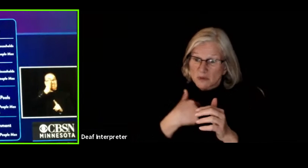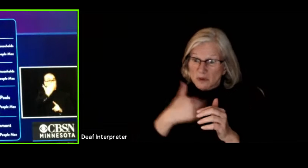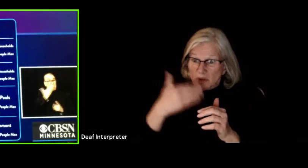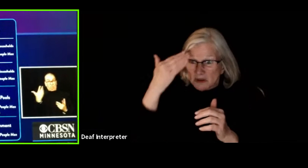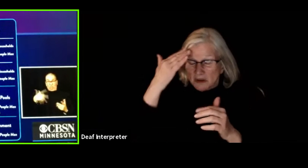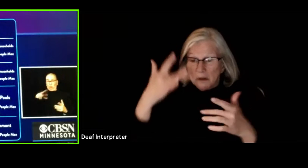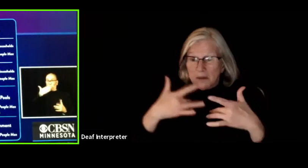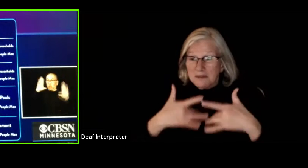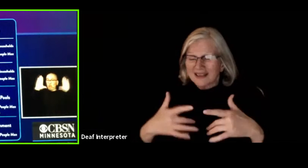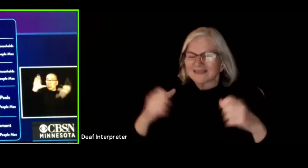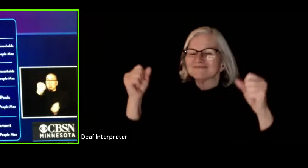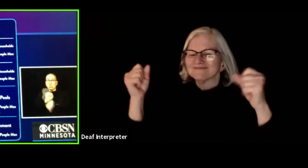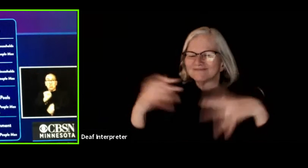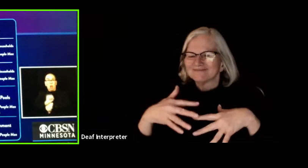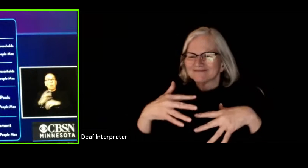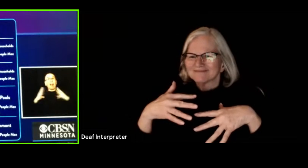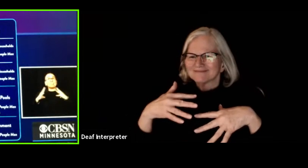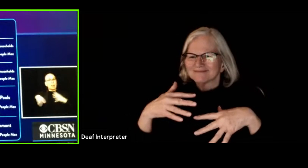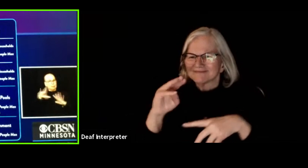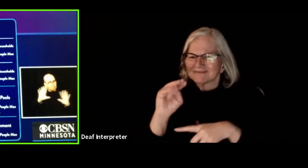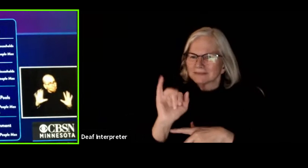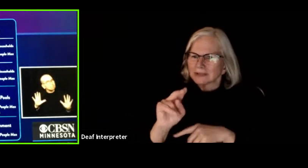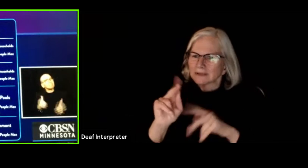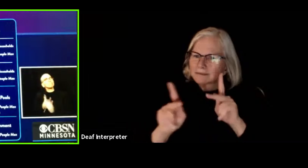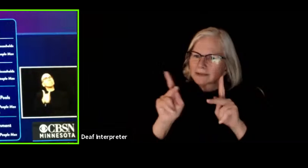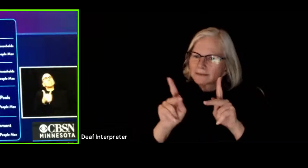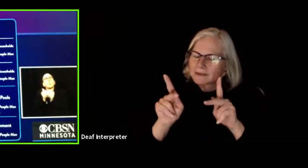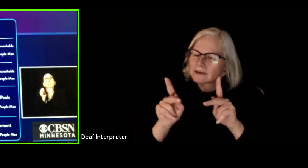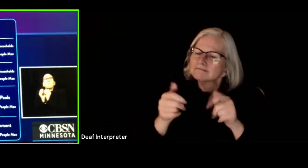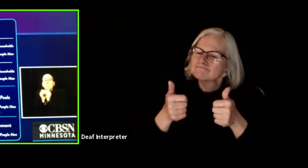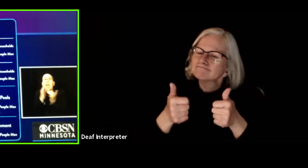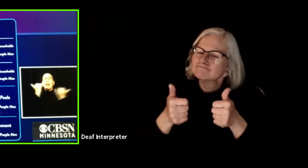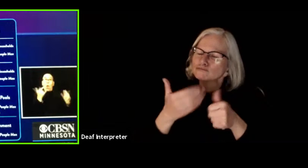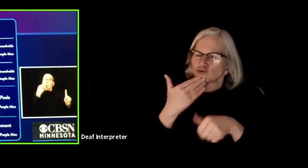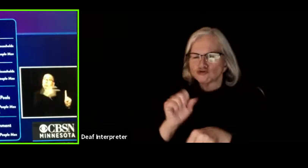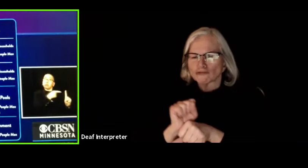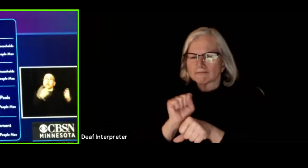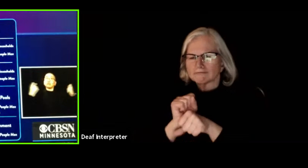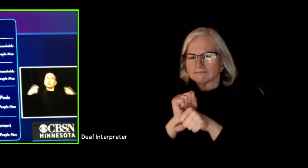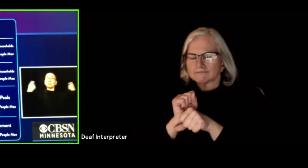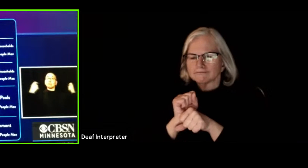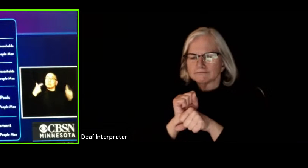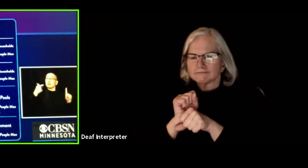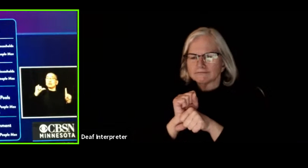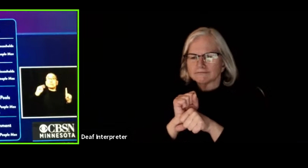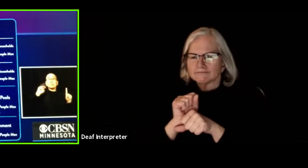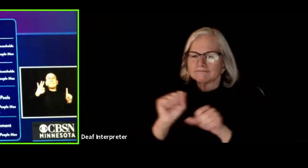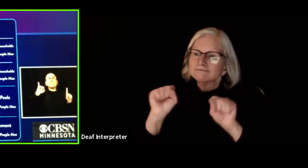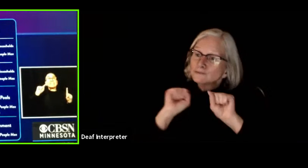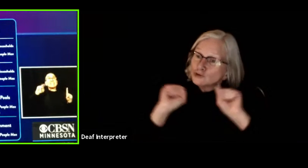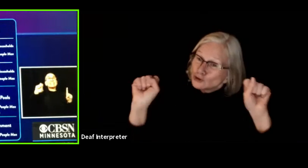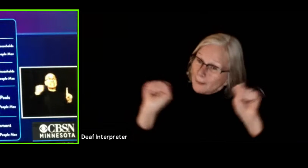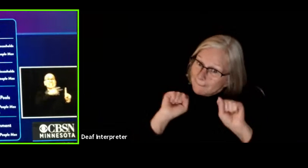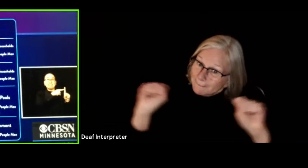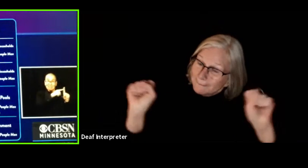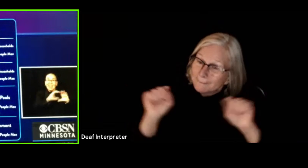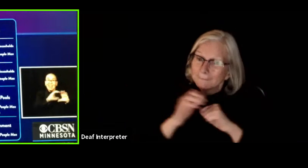GYMS AND FITNESS STUDIOS, A HIGHER MAX. CLASSES ARE OPENING BACK UP AND OF COURSE OUTDOOR EVENTS AND ENTERTAINMENT WHICH AGAIN MINNESOTANS DO WELL.